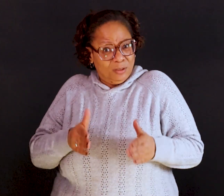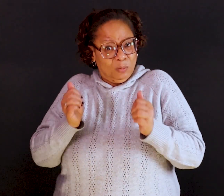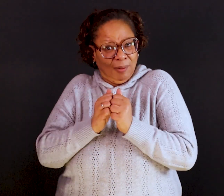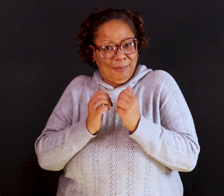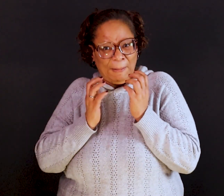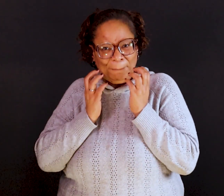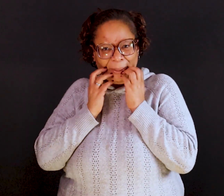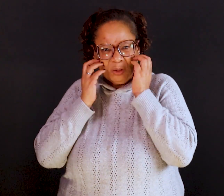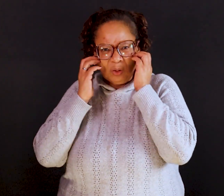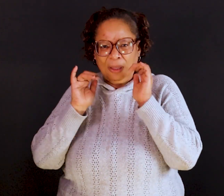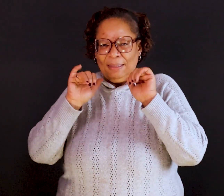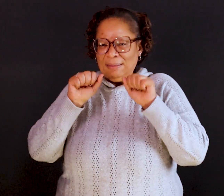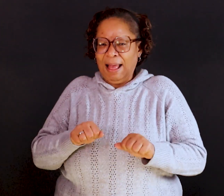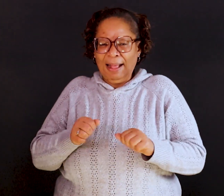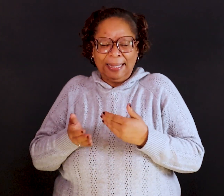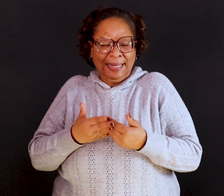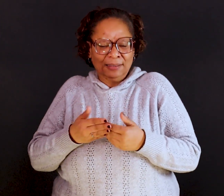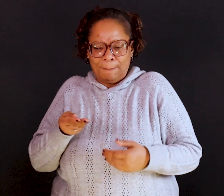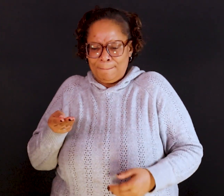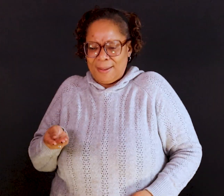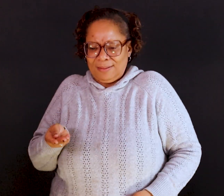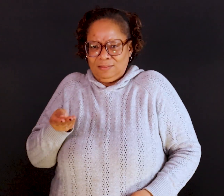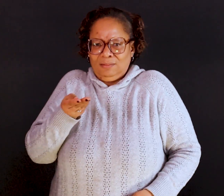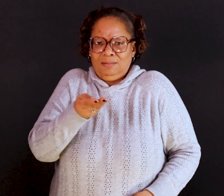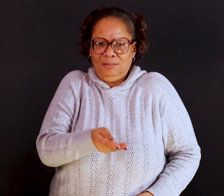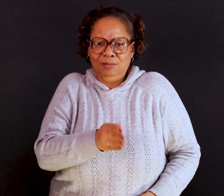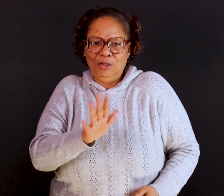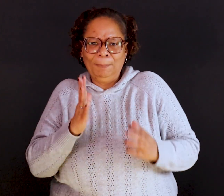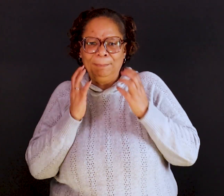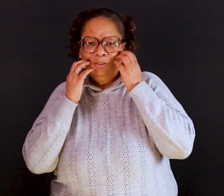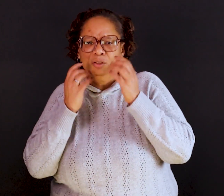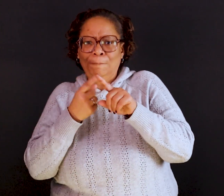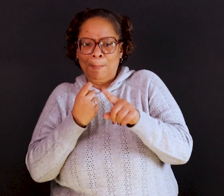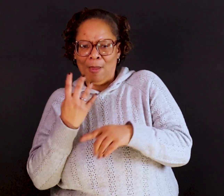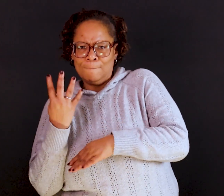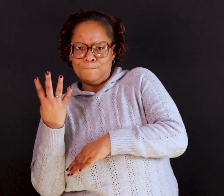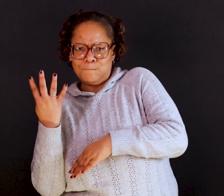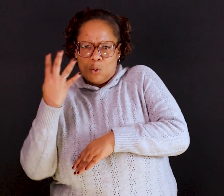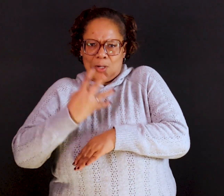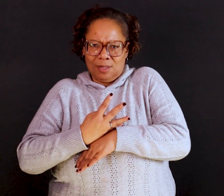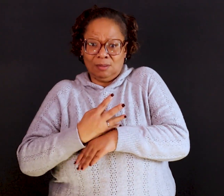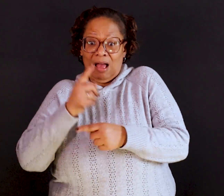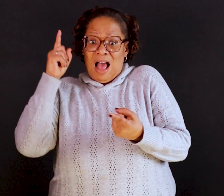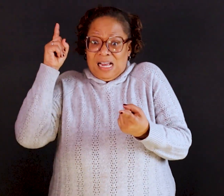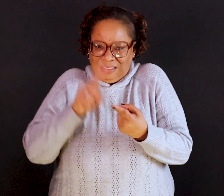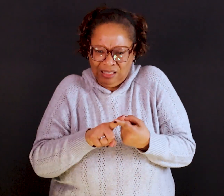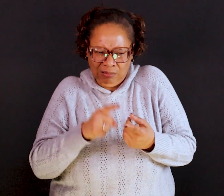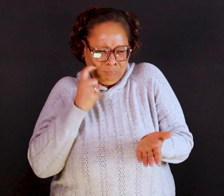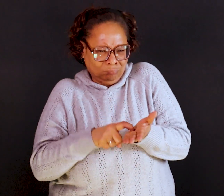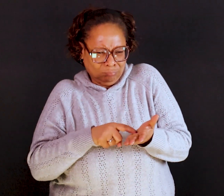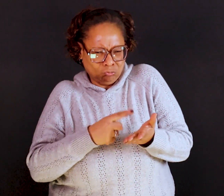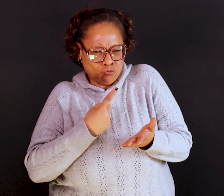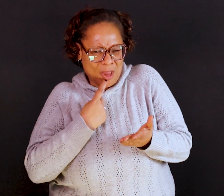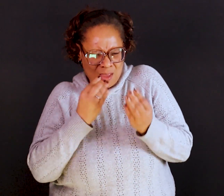A person with Measles can pass it to others from four days before their rash appears.